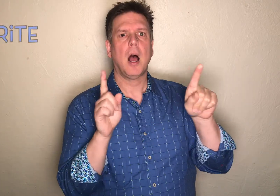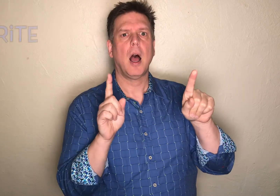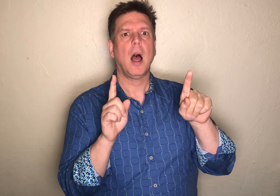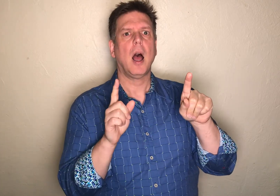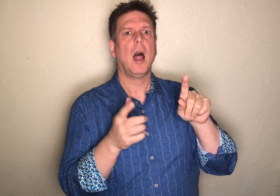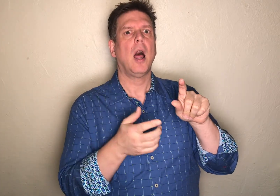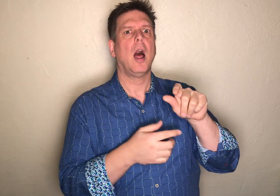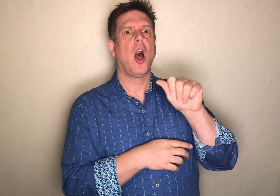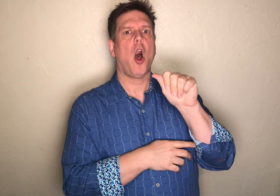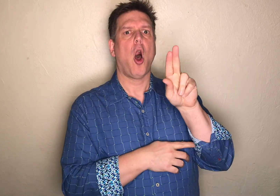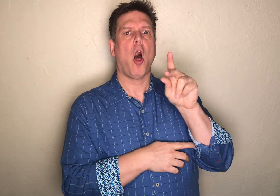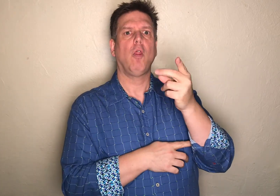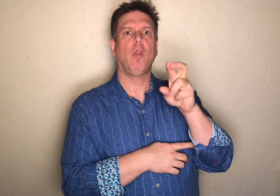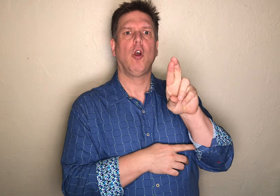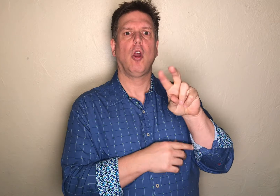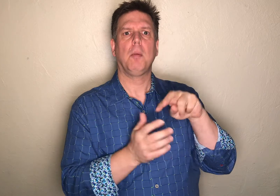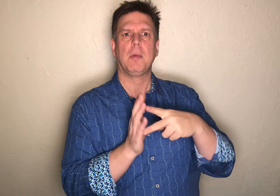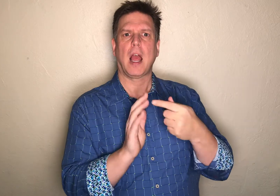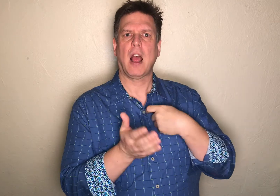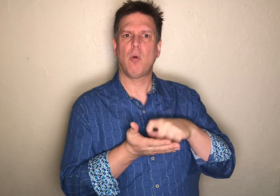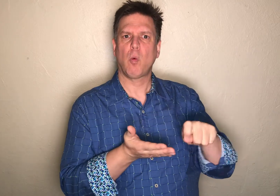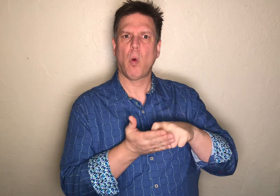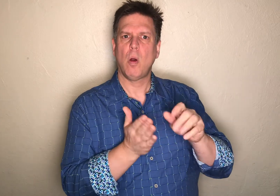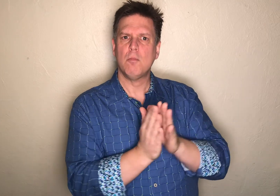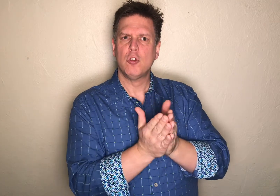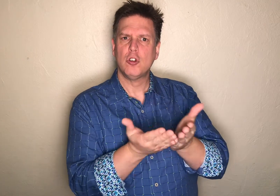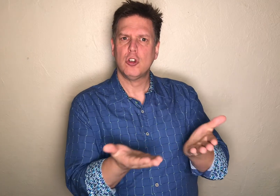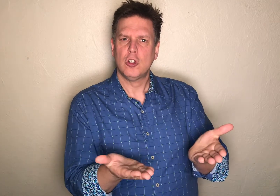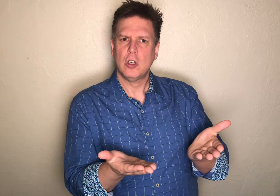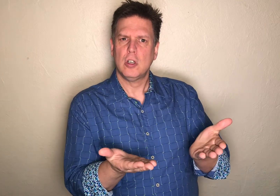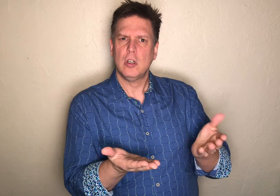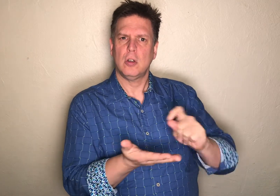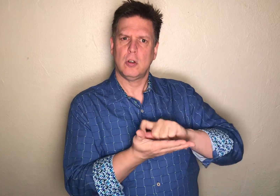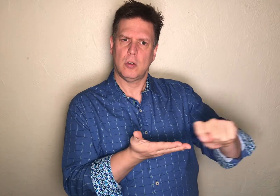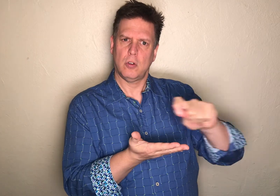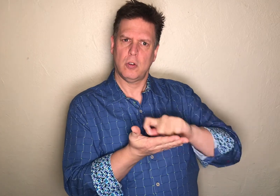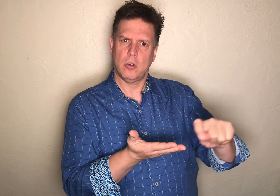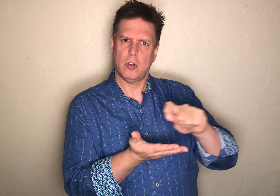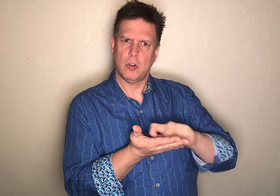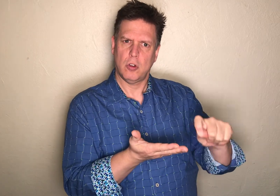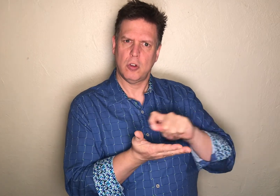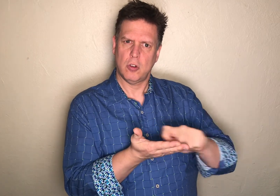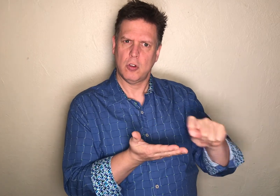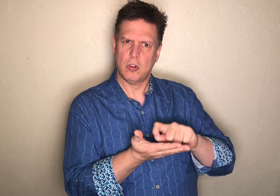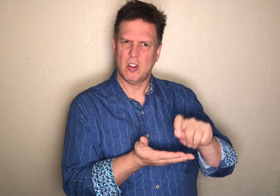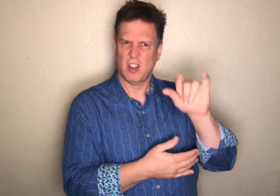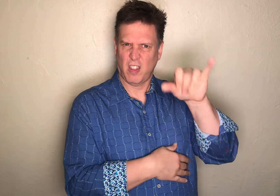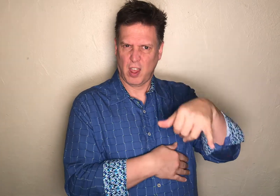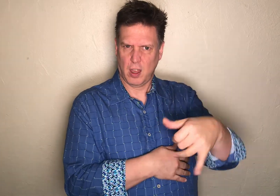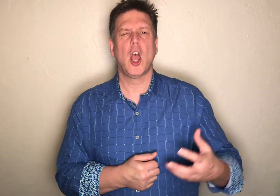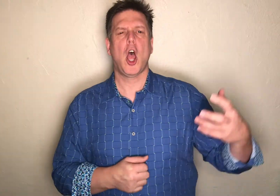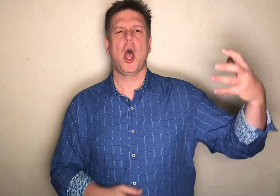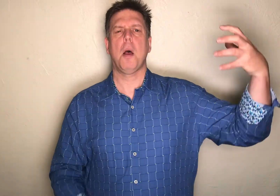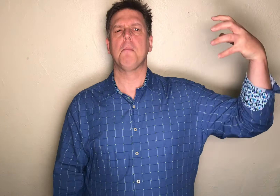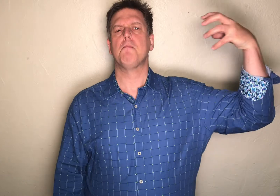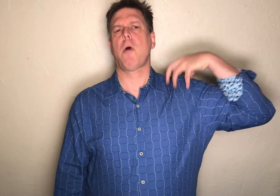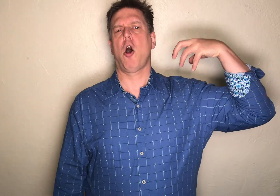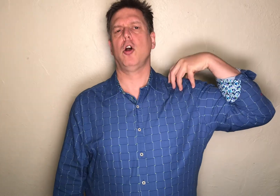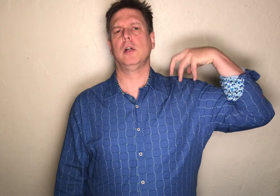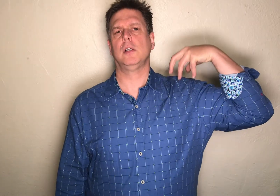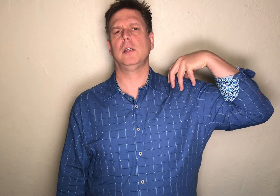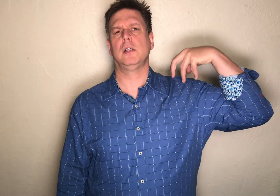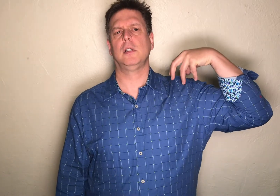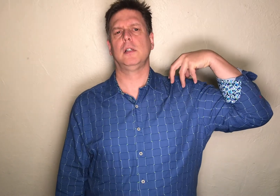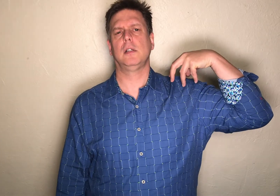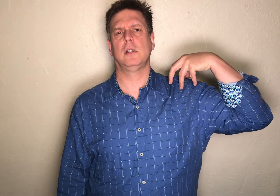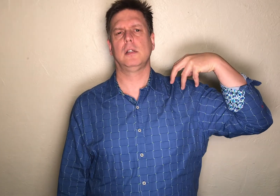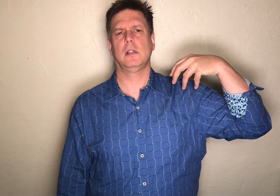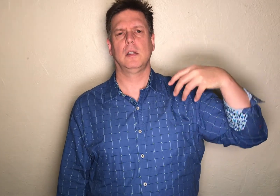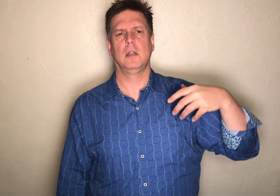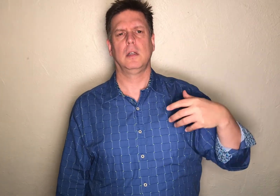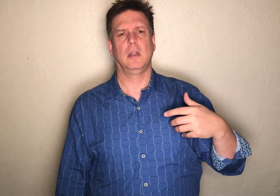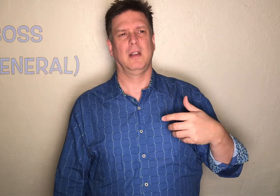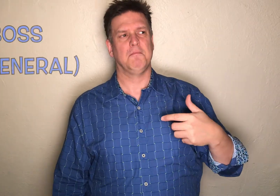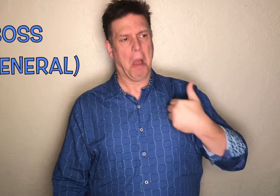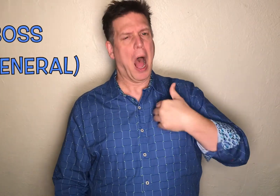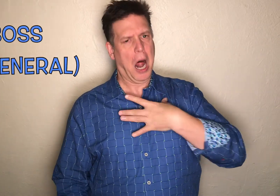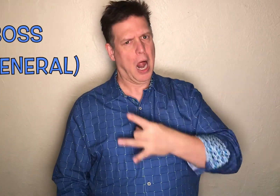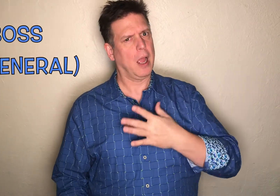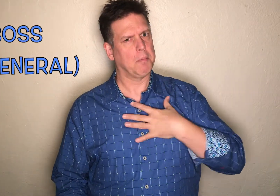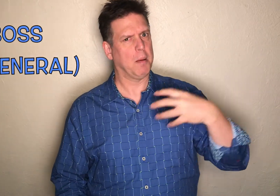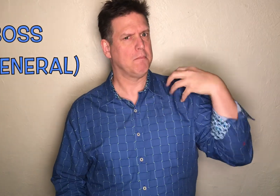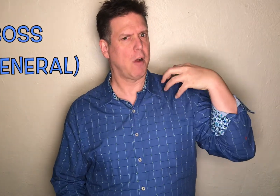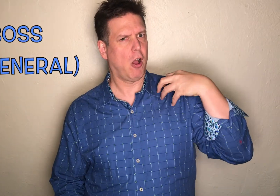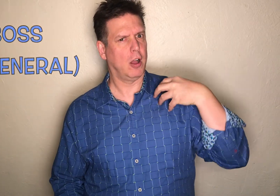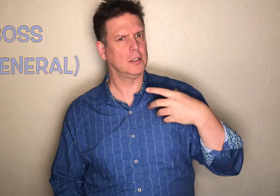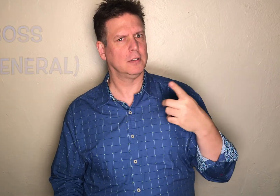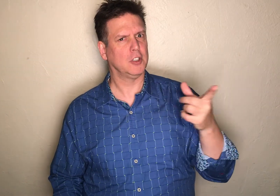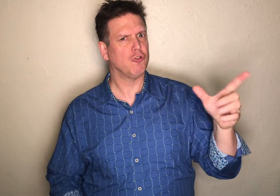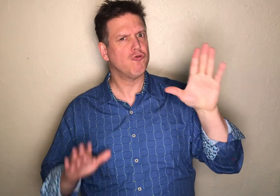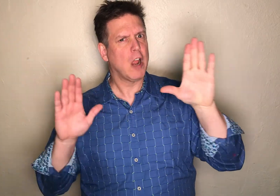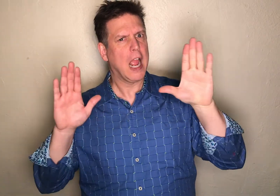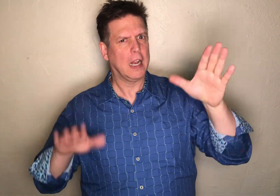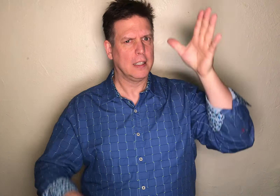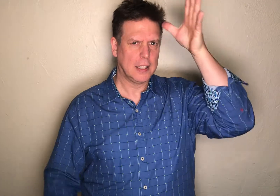sign right but it's used as a person the person who writes books I like my boss